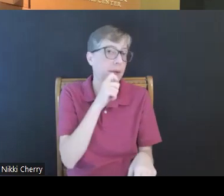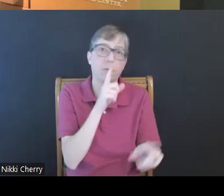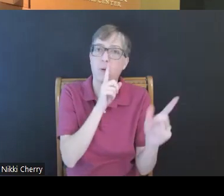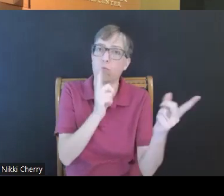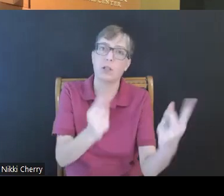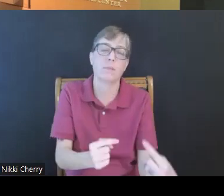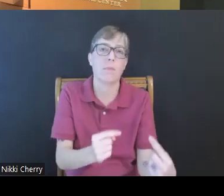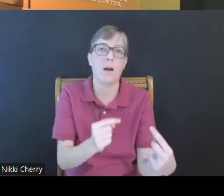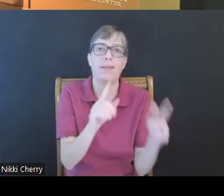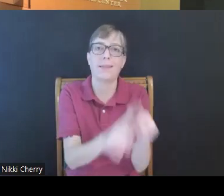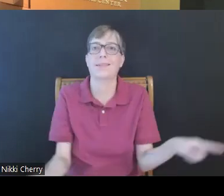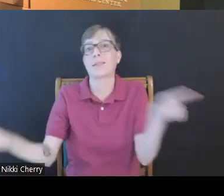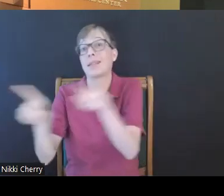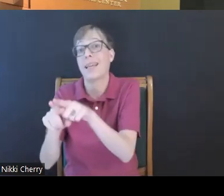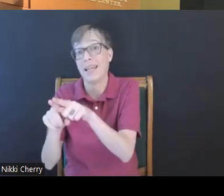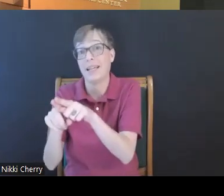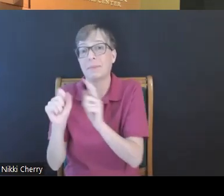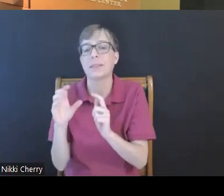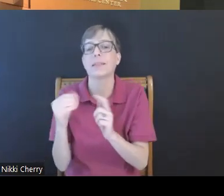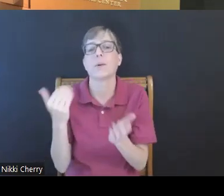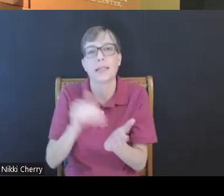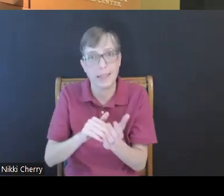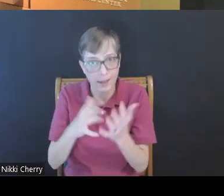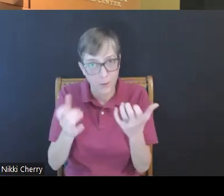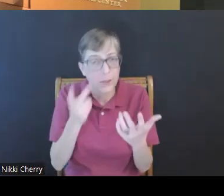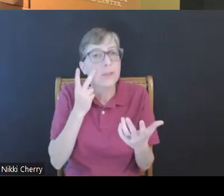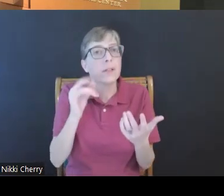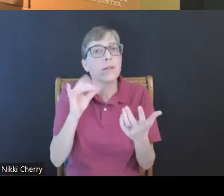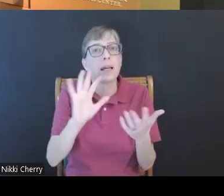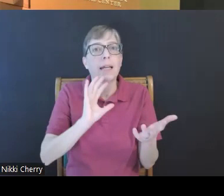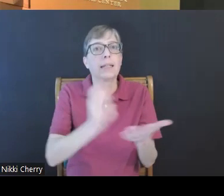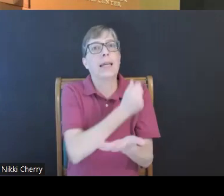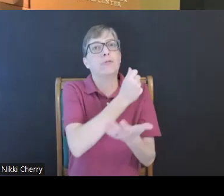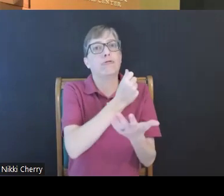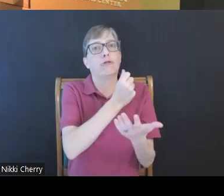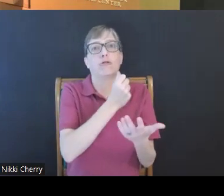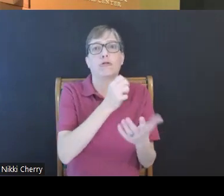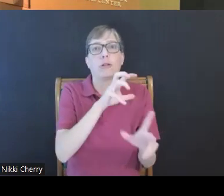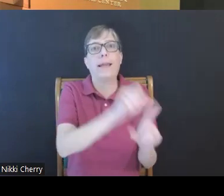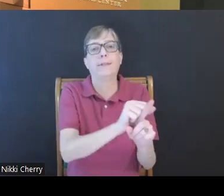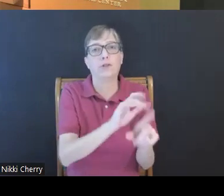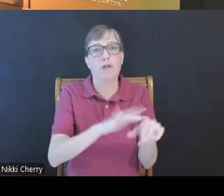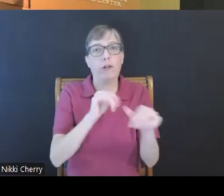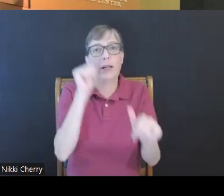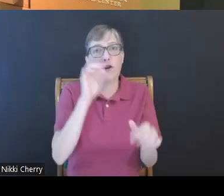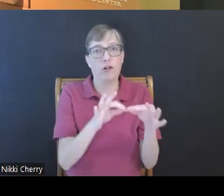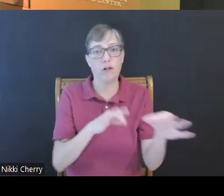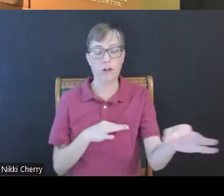to move a little bit further Upstream so uh what are the challenges with training people uh so we